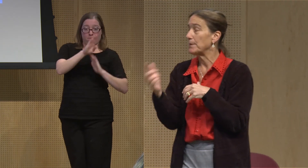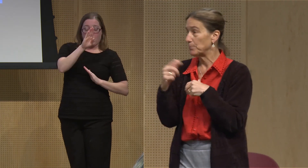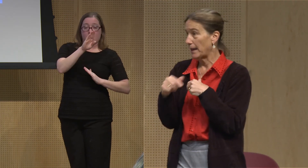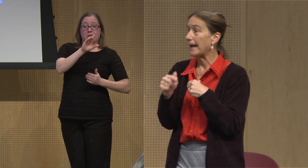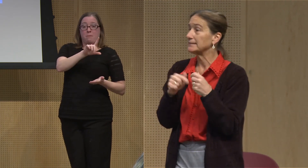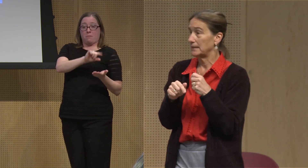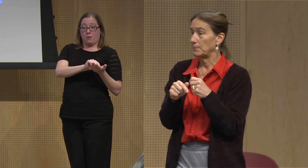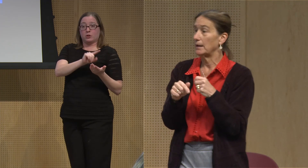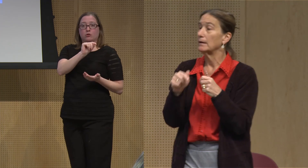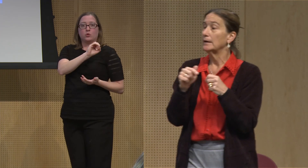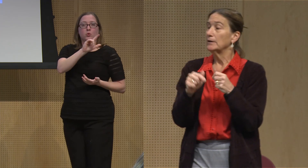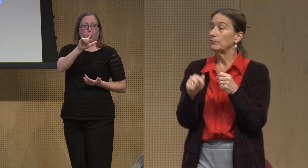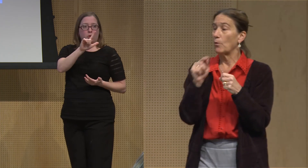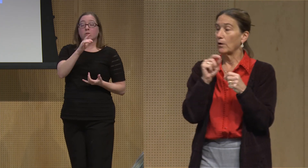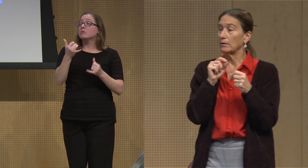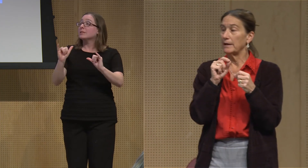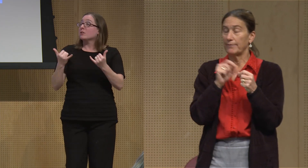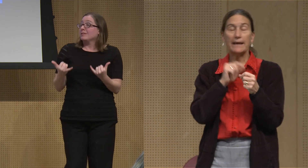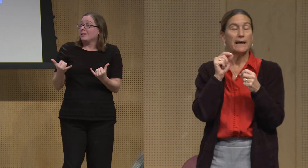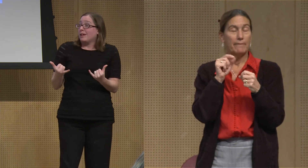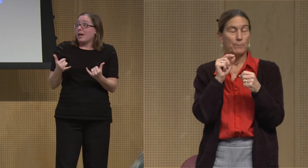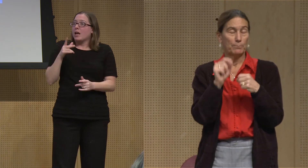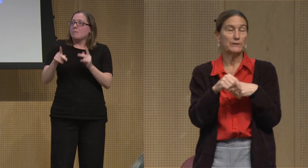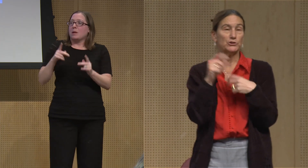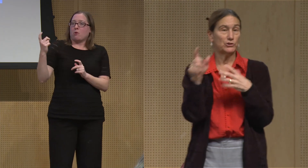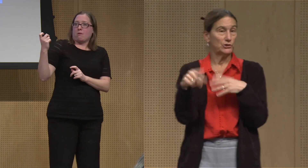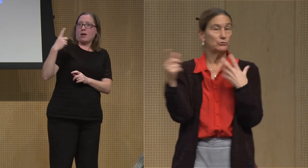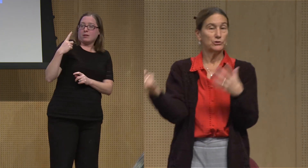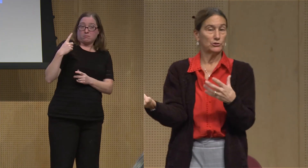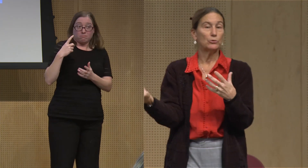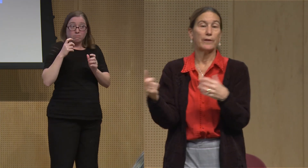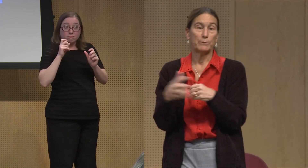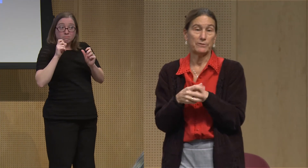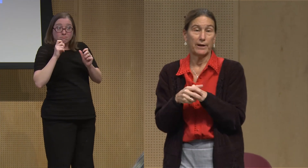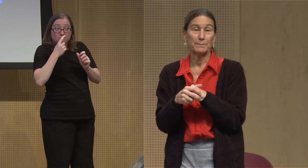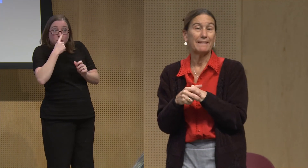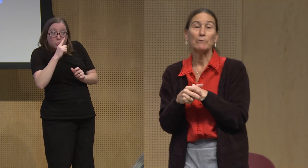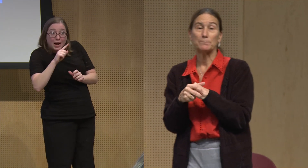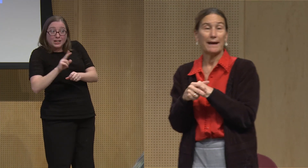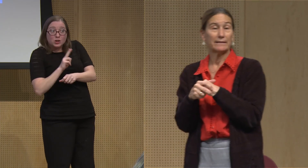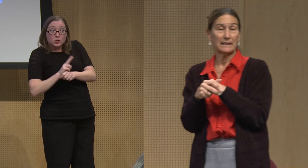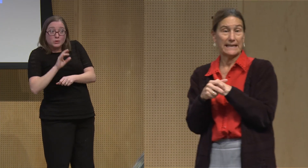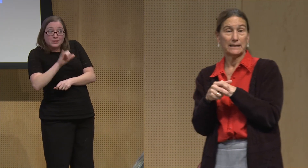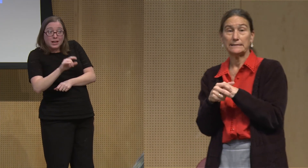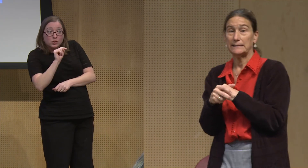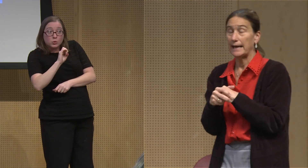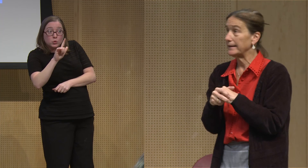ASKING ME FOR--IF THEY HAVE PERMISSION TO USE THE TOOL THAT WE DEVELOPED, AND THAT WAS BACK IN THE LATE 1980s.